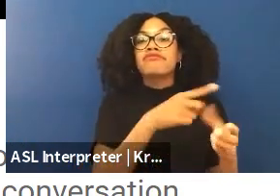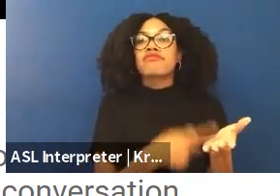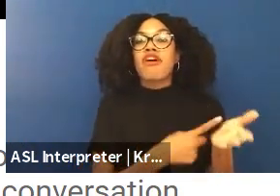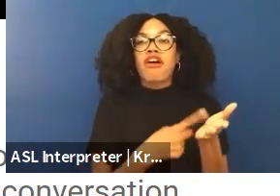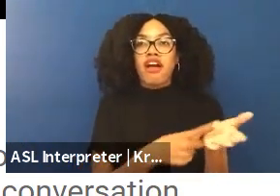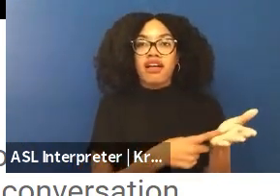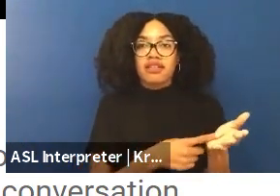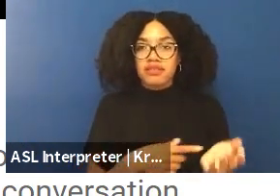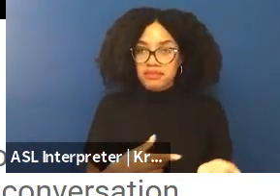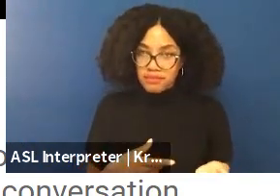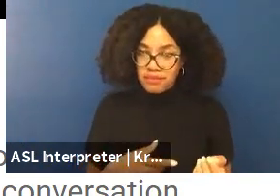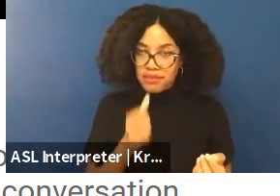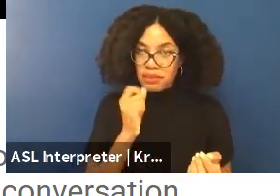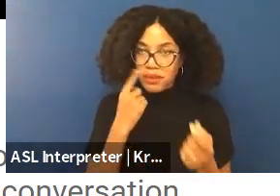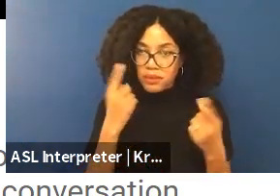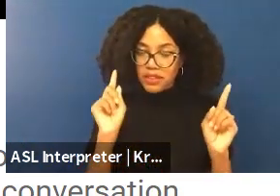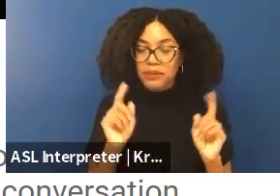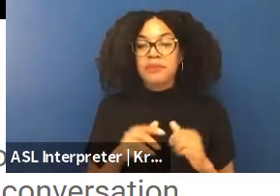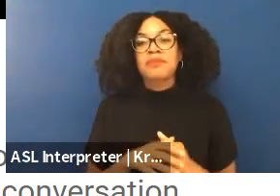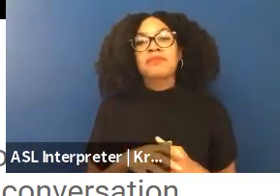surveys and we collected all the information, and they're like, "Yeah, you know,